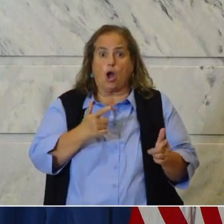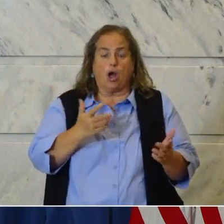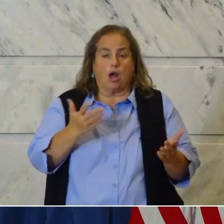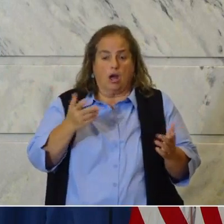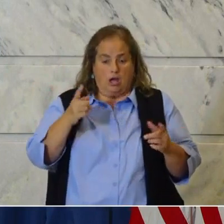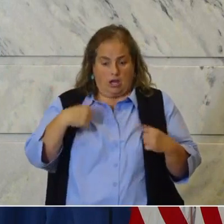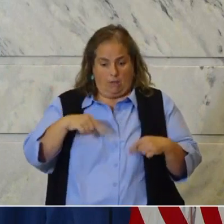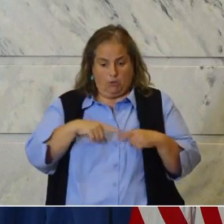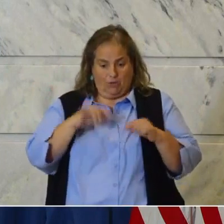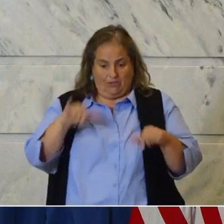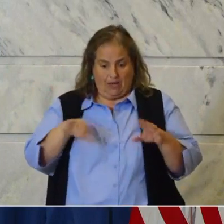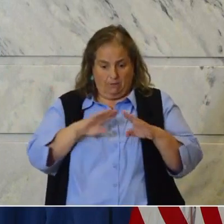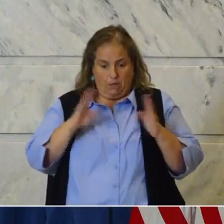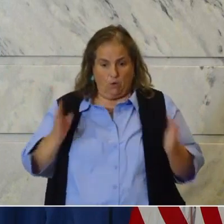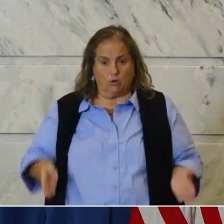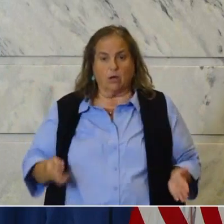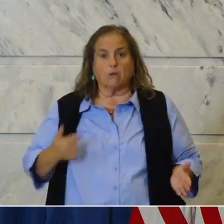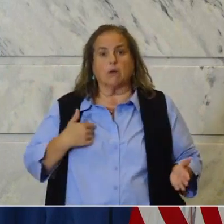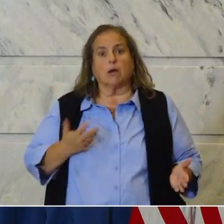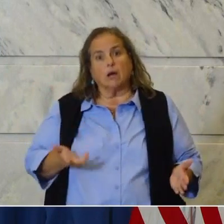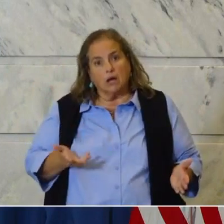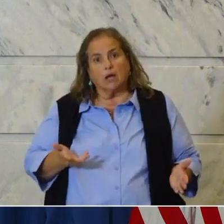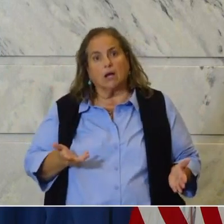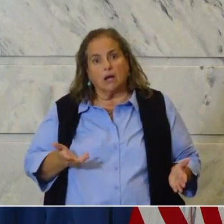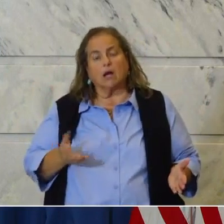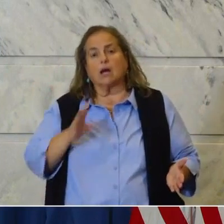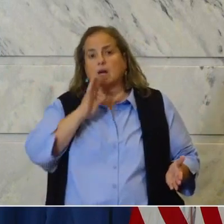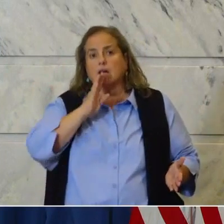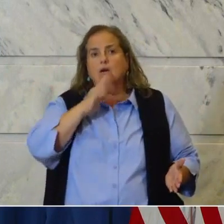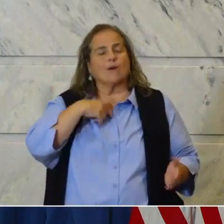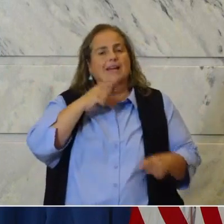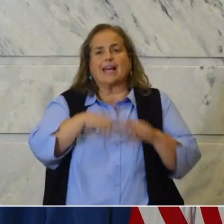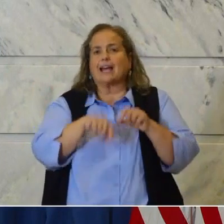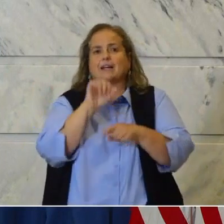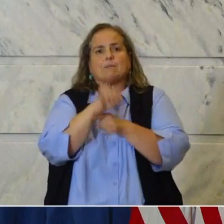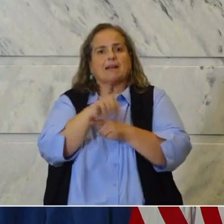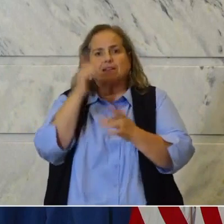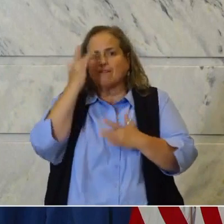can't. We don't beat the virus. If that's the case, let's get out there.